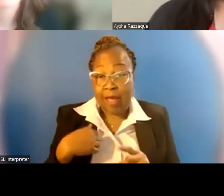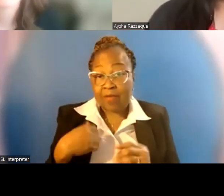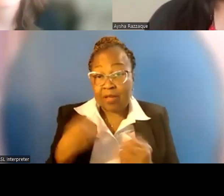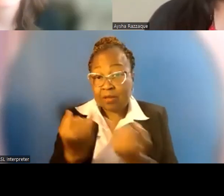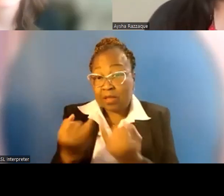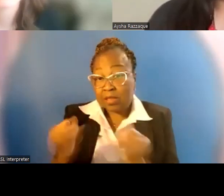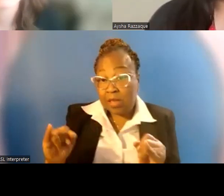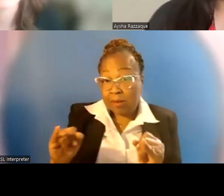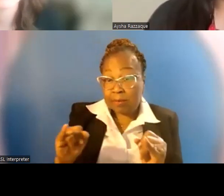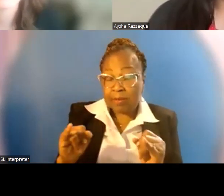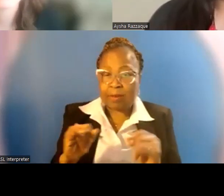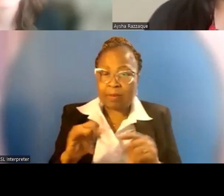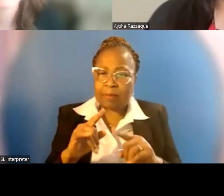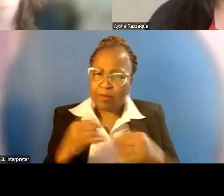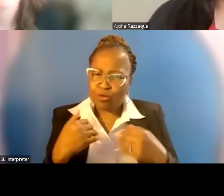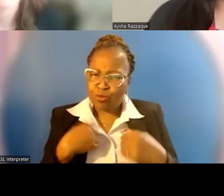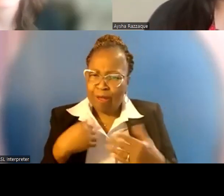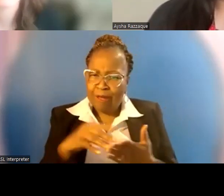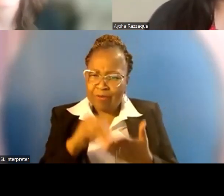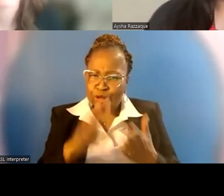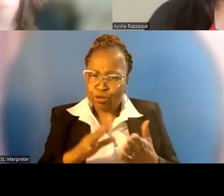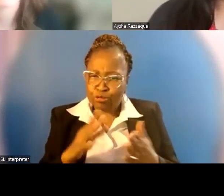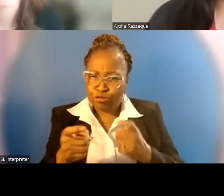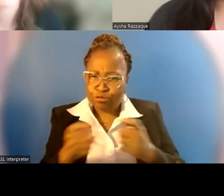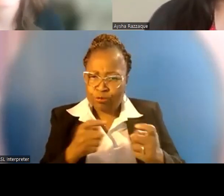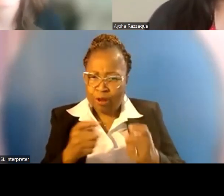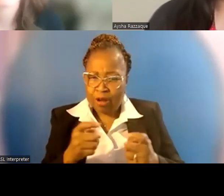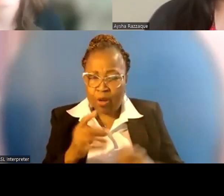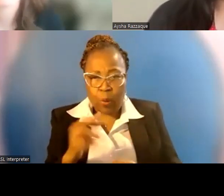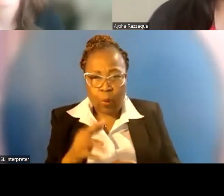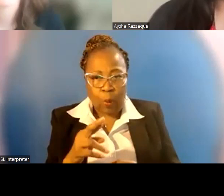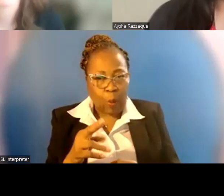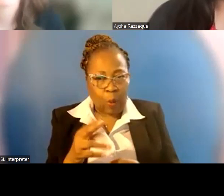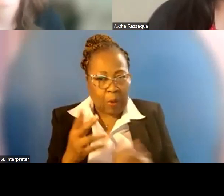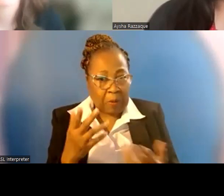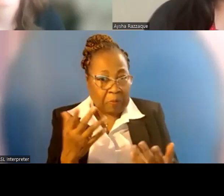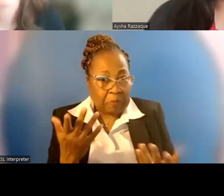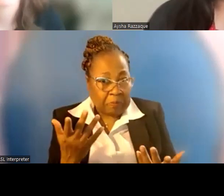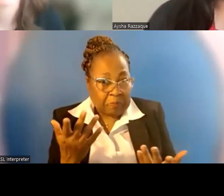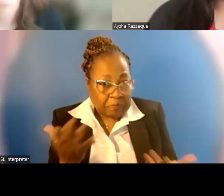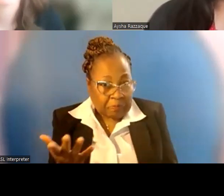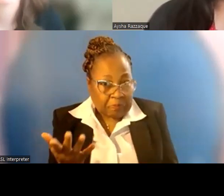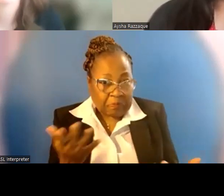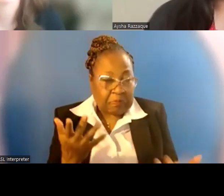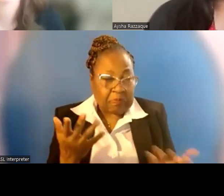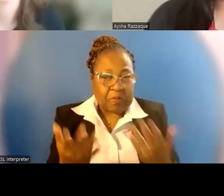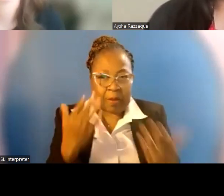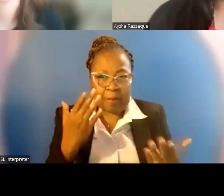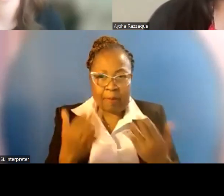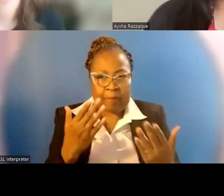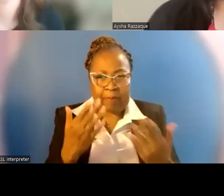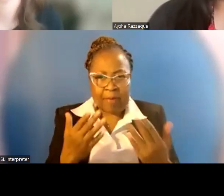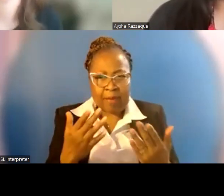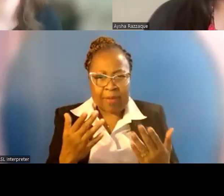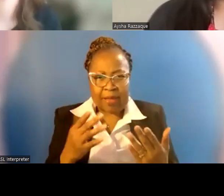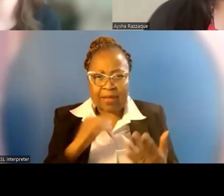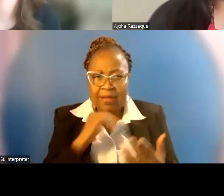and that kind of thing to have students run it or is there, I mean are all those things act, do those things play out well enough? But I mean are there disadvantages to that?